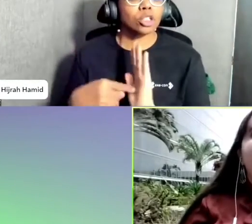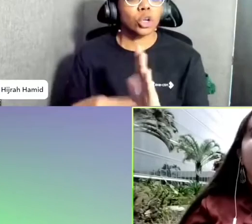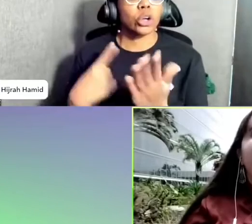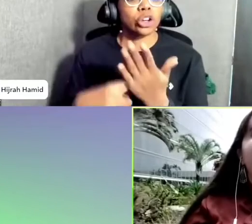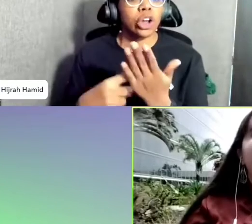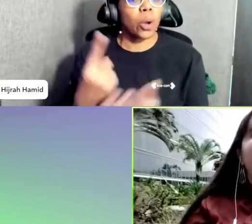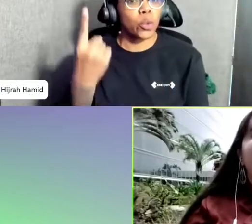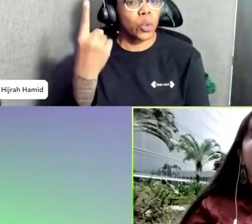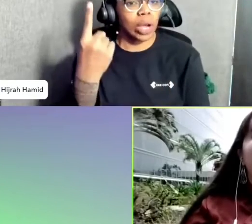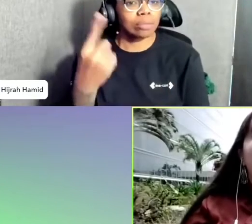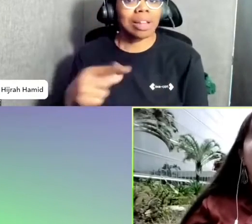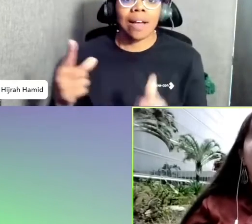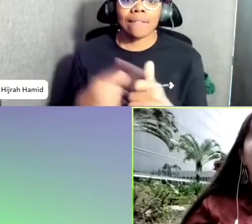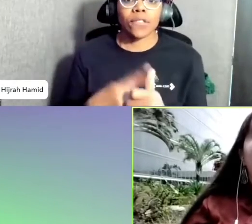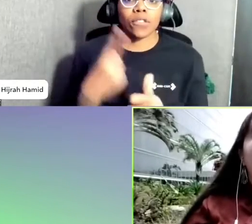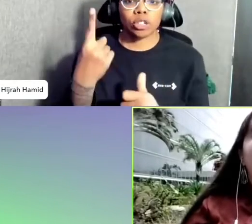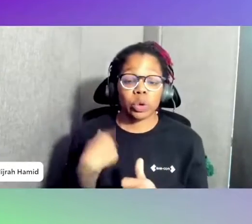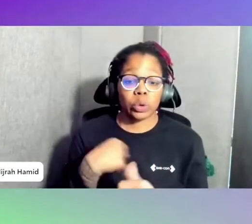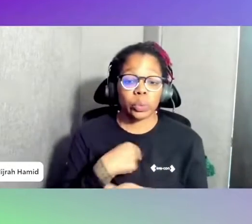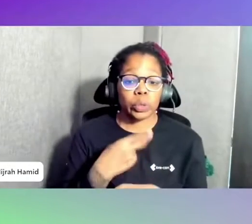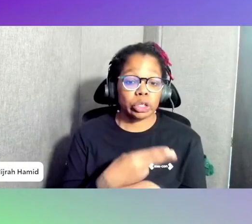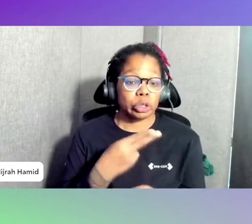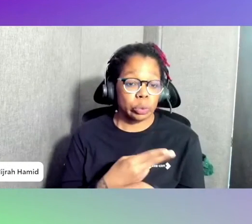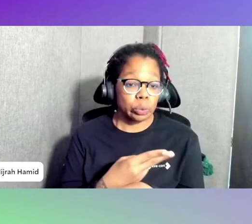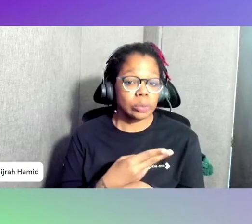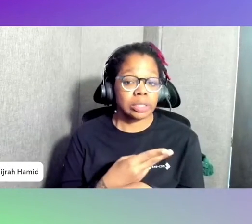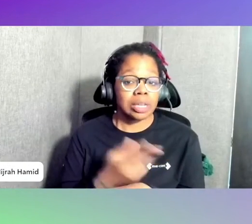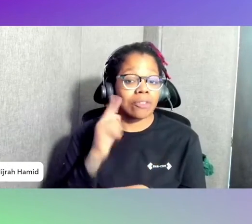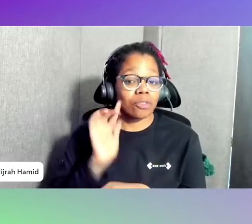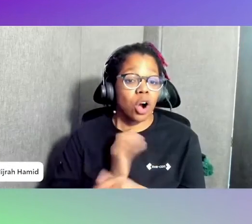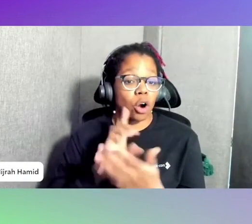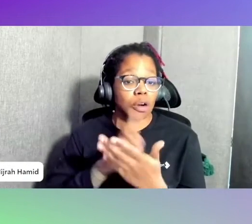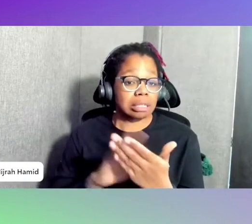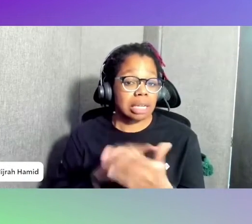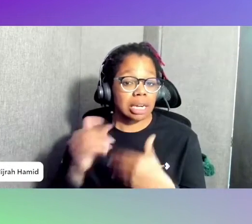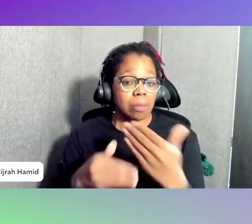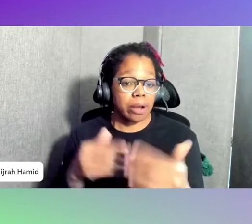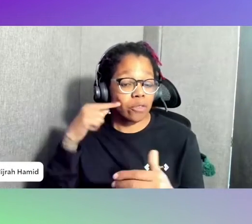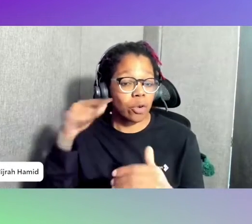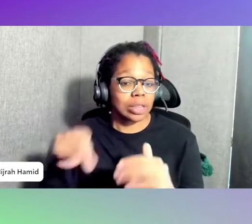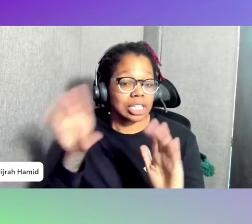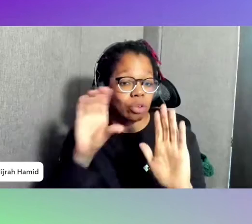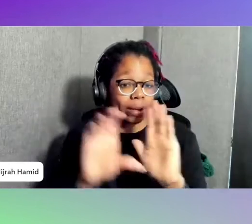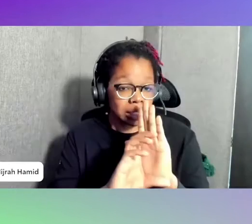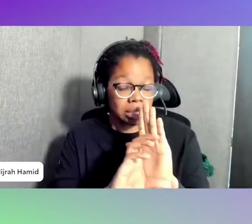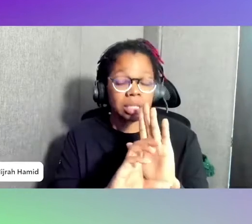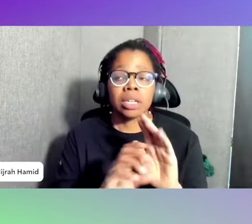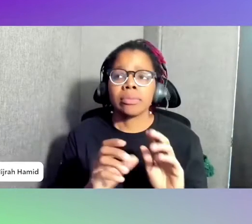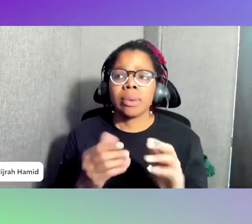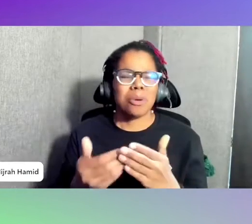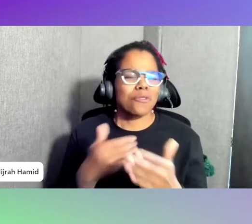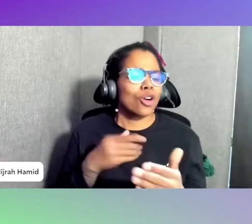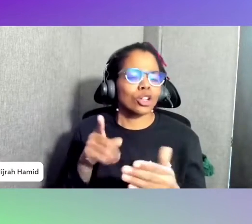[Danielle Montour] Hi, my name is Danielle, and speaking of tools, I'm going to show you and talk about one of